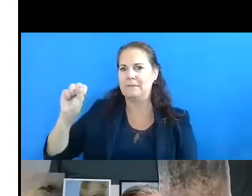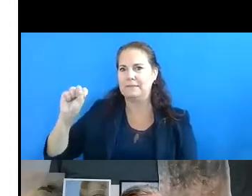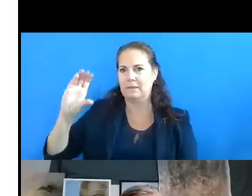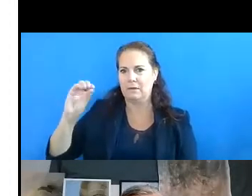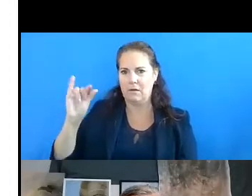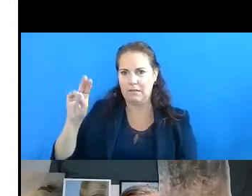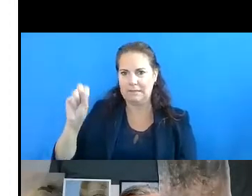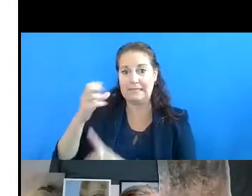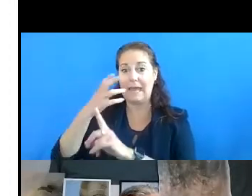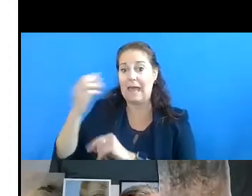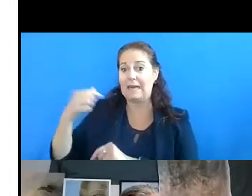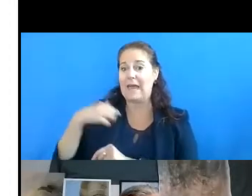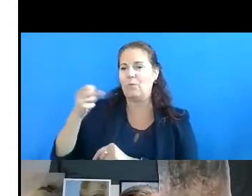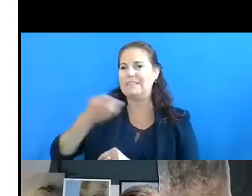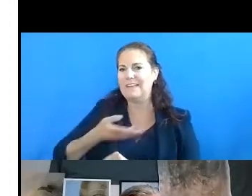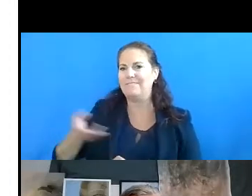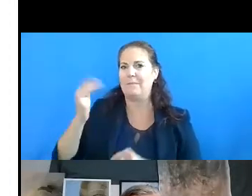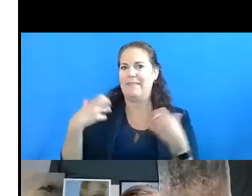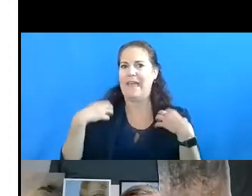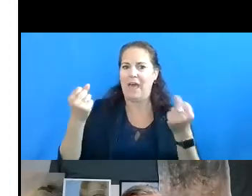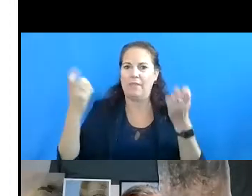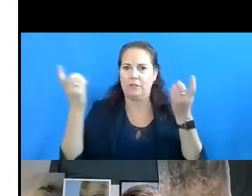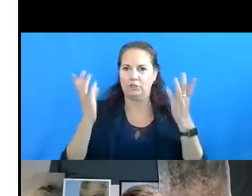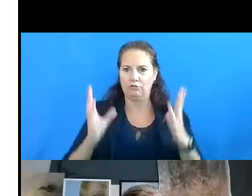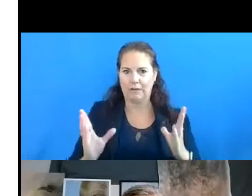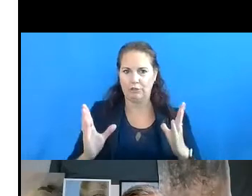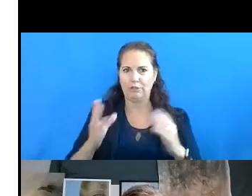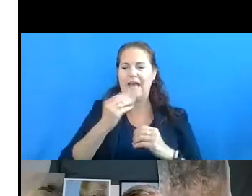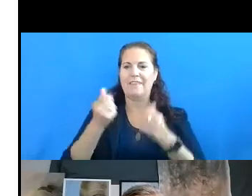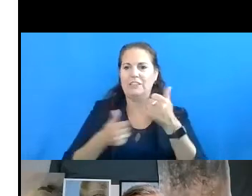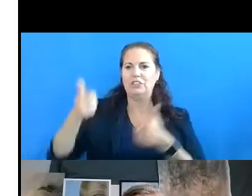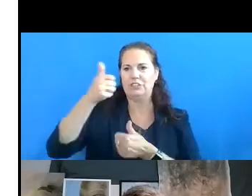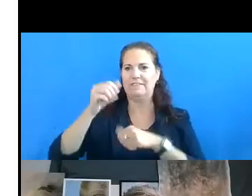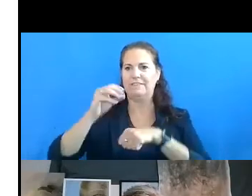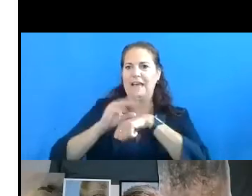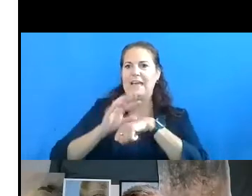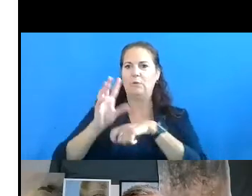And I was invited by the Health Director and the Chief Councillor to move to Haida Gwaii